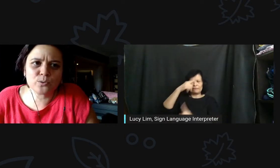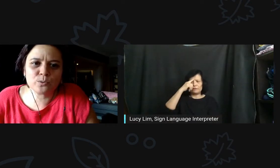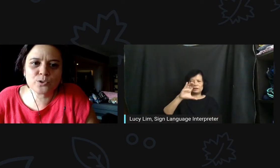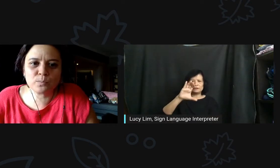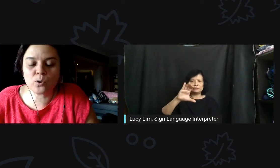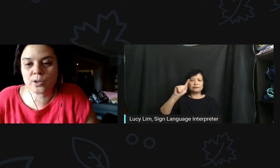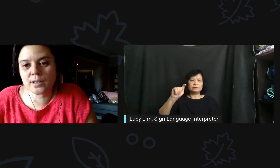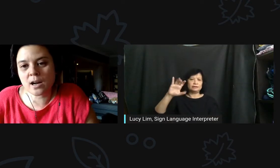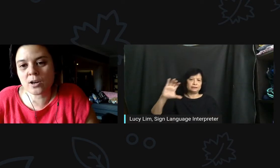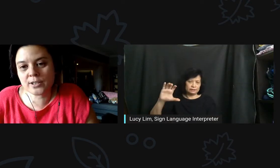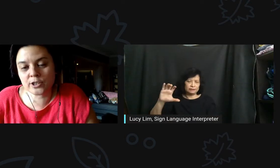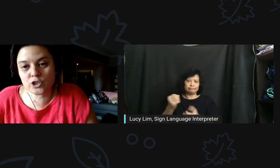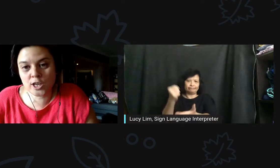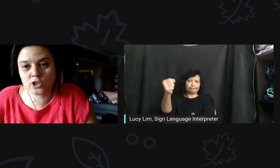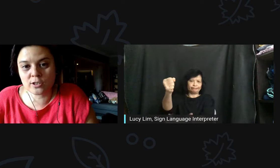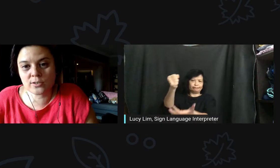to support artist exchanges.